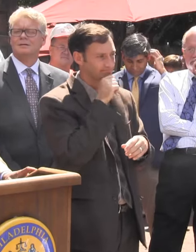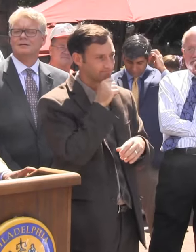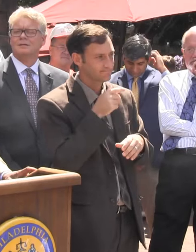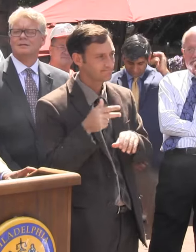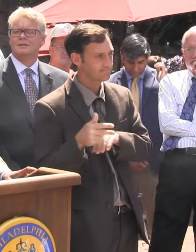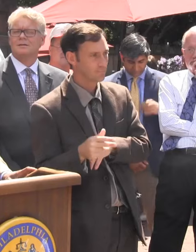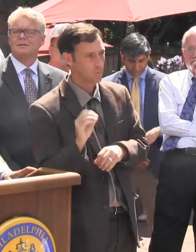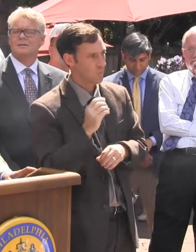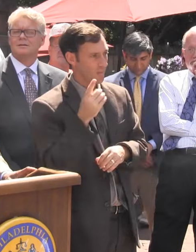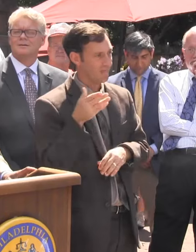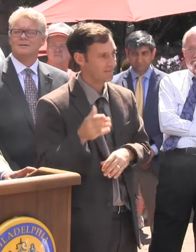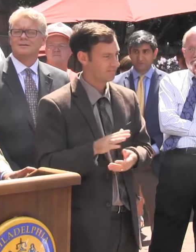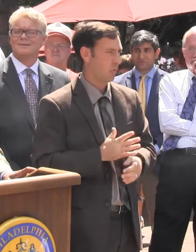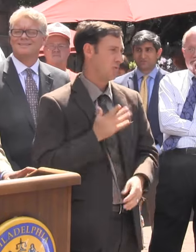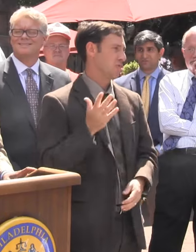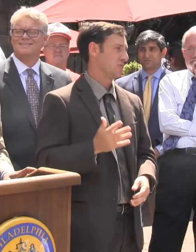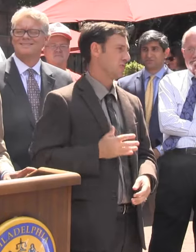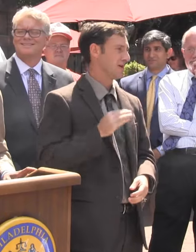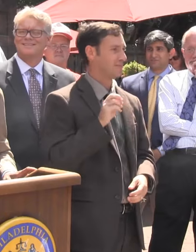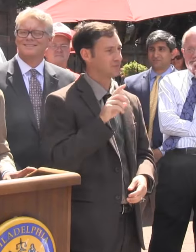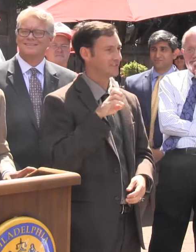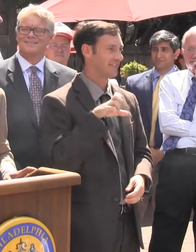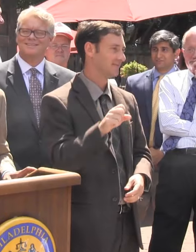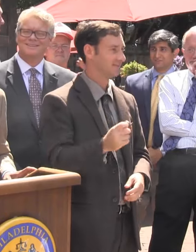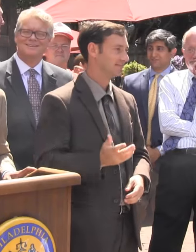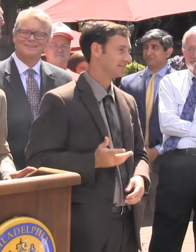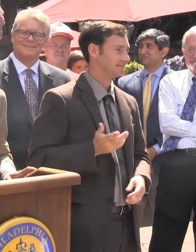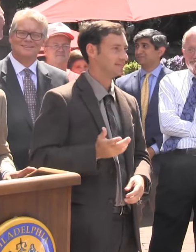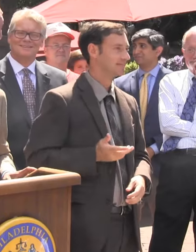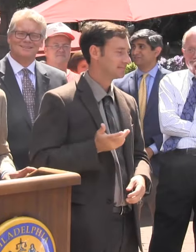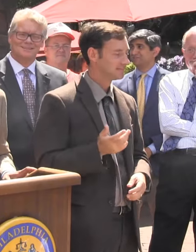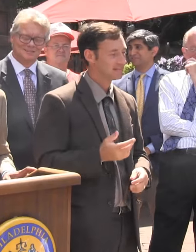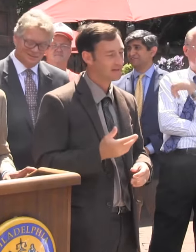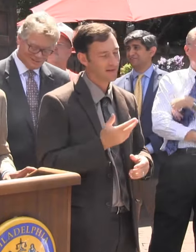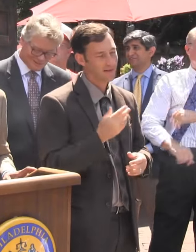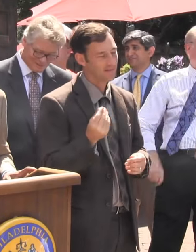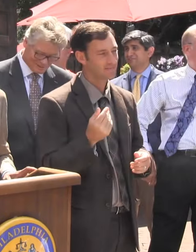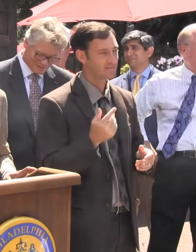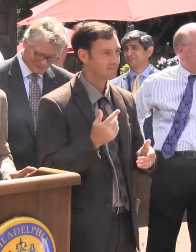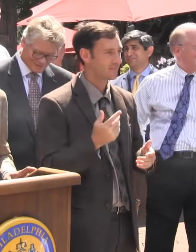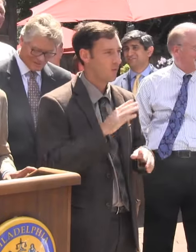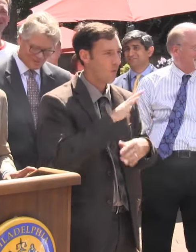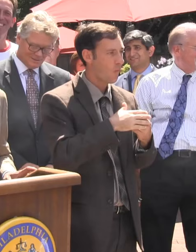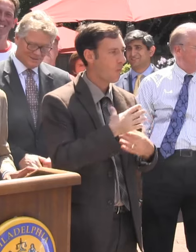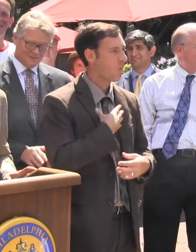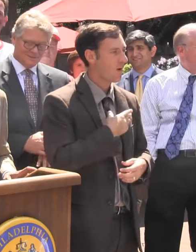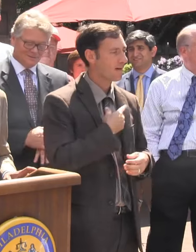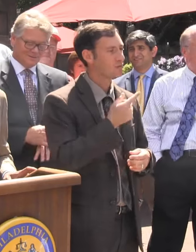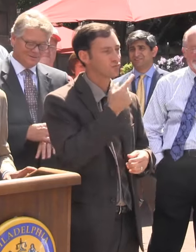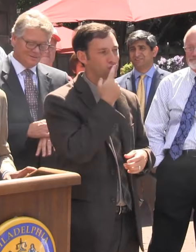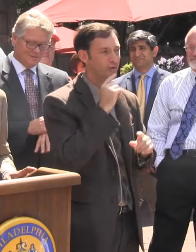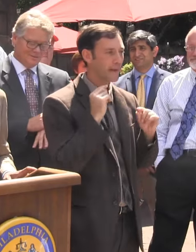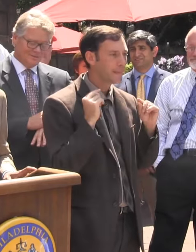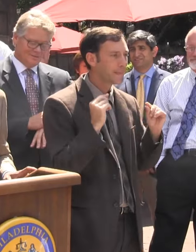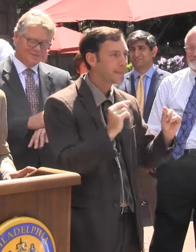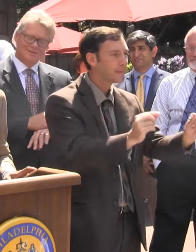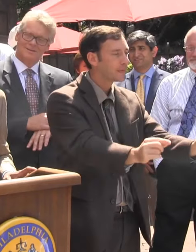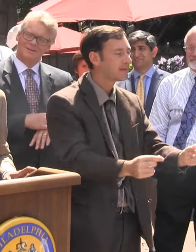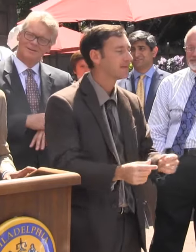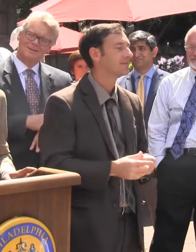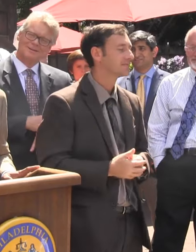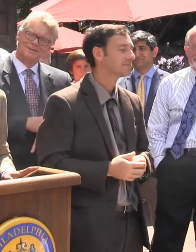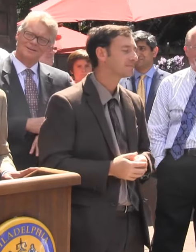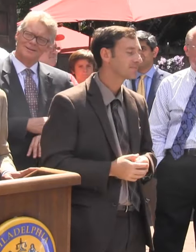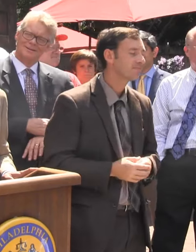It's a very nice Mercedes, all white with a little red trim. So one, I have no idea